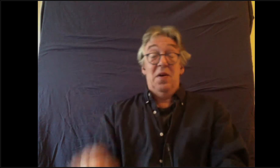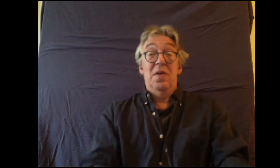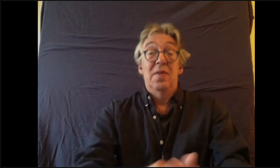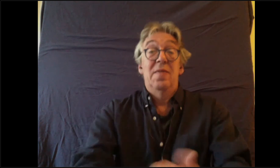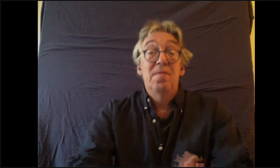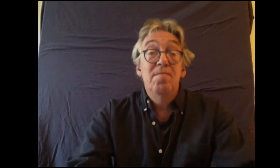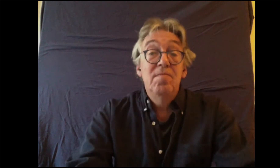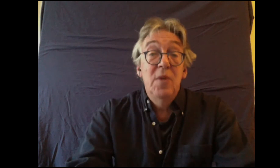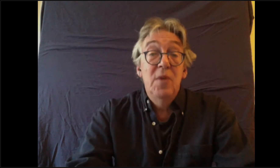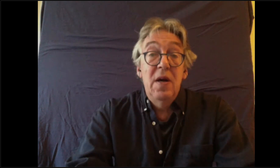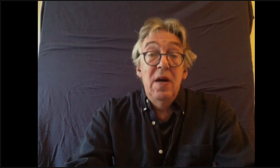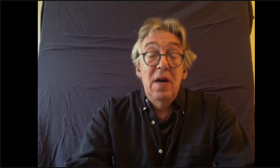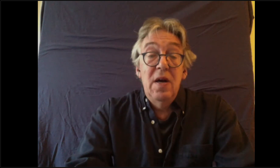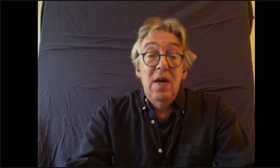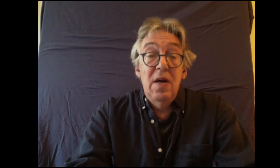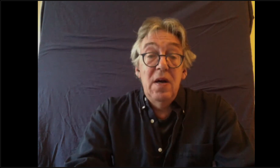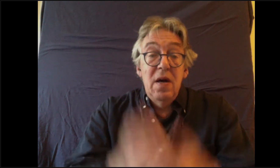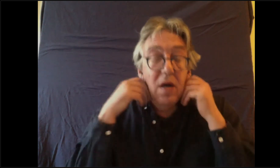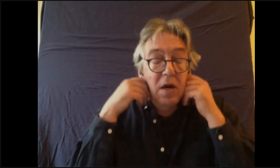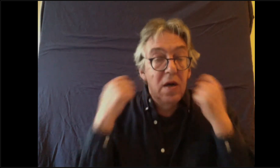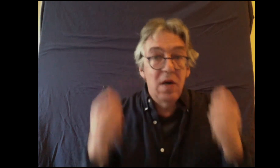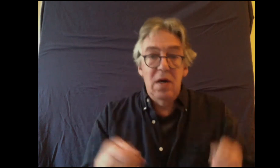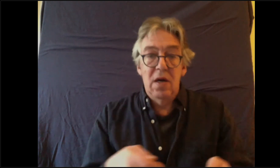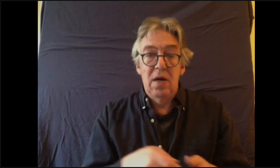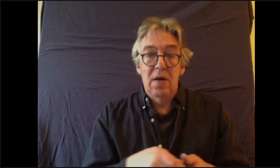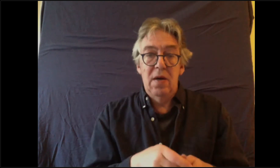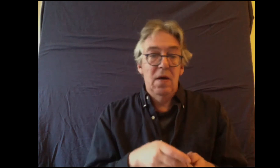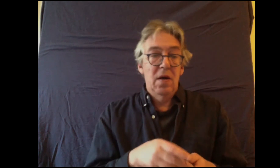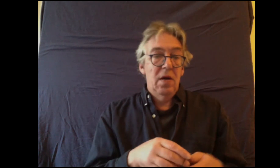Let me see, I'm just going to take my notes.